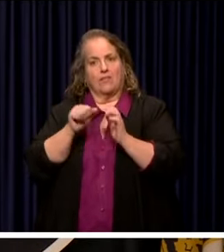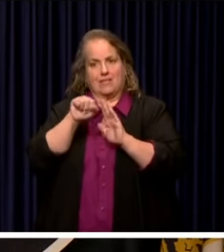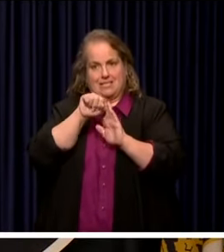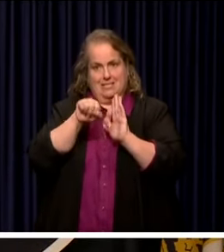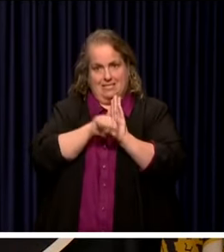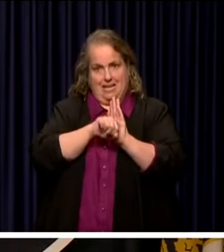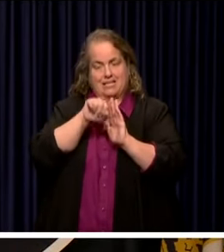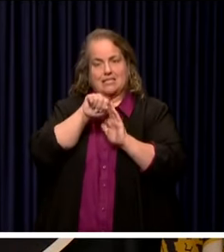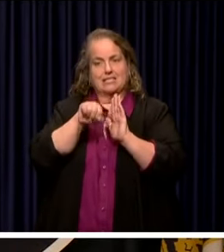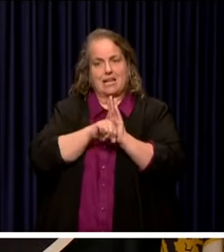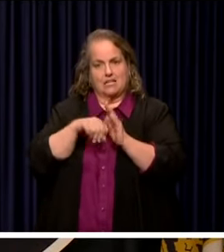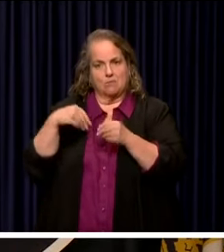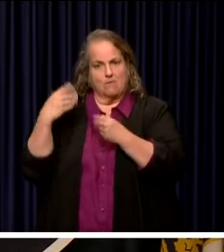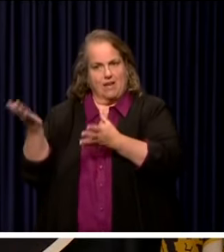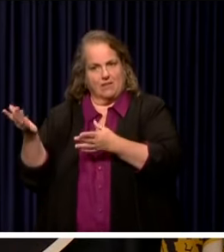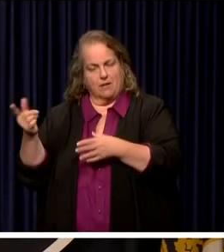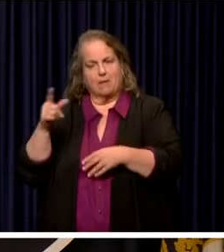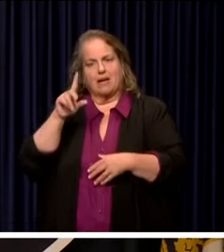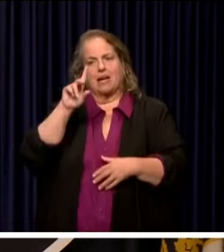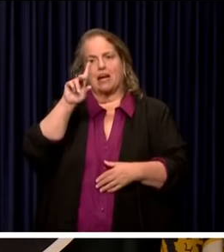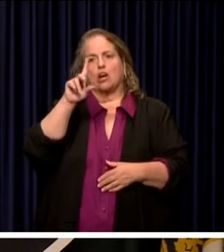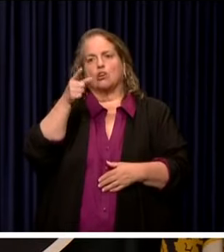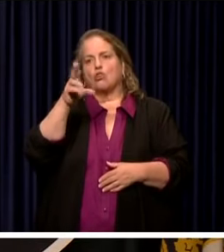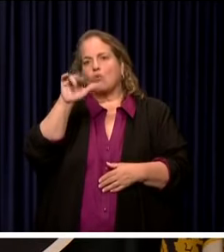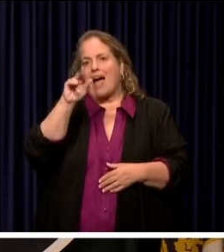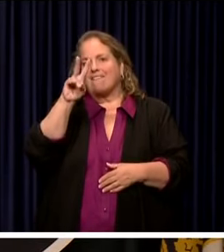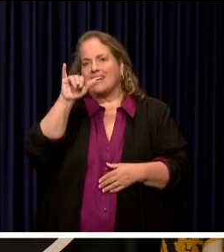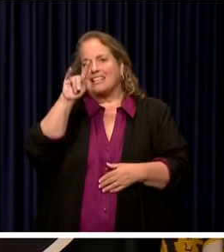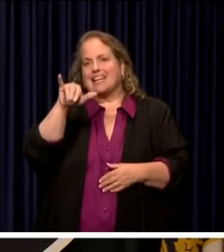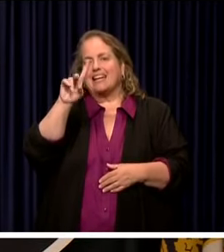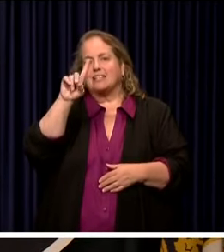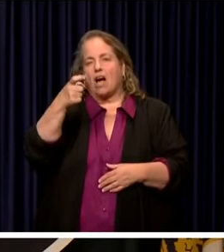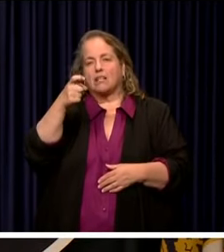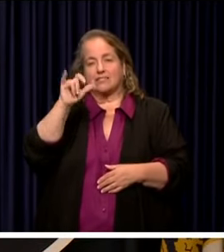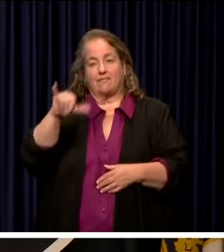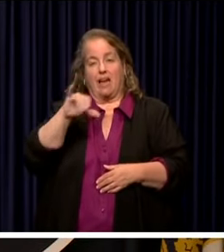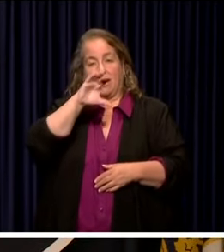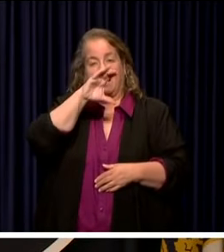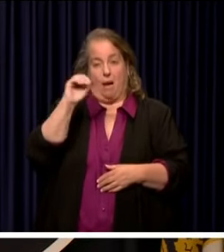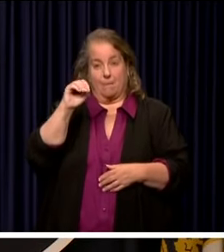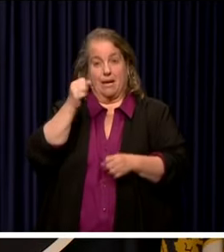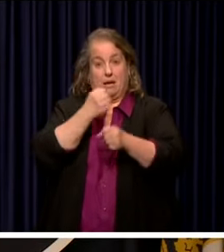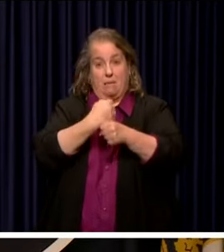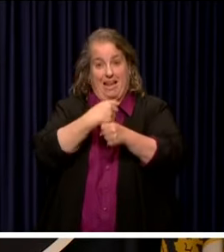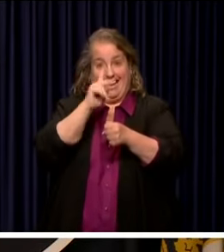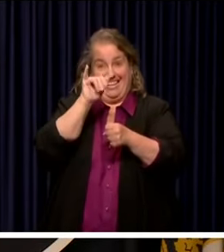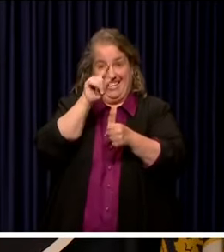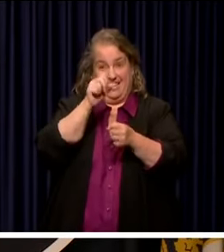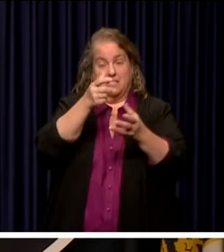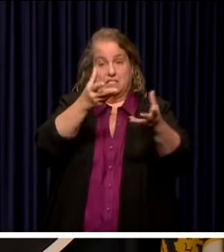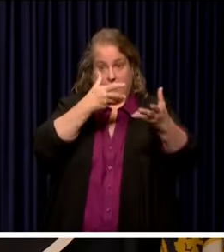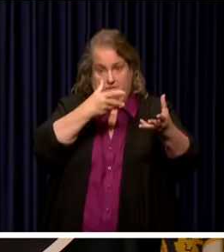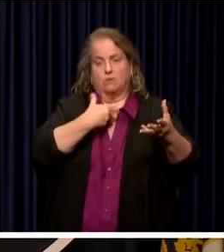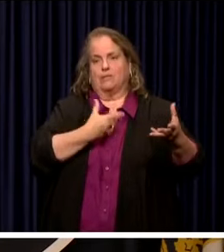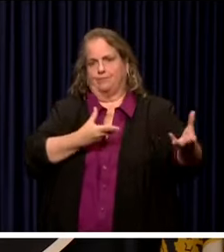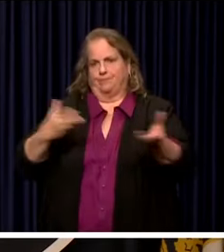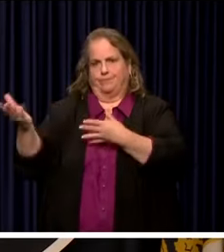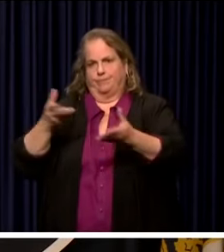TIEBREAKER PARK IN HOPKINSVILLE. TESTING IS AVAILABLE FOR EMERGENCY WORKERS, FIRST EVER FIRST RESPONDERS, HEALTH CARE WORKERS AND ANYONE EX SUPPOSE